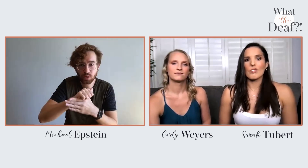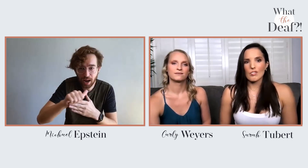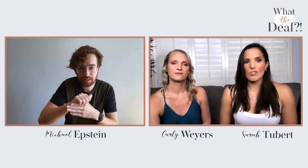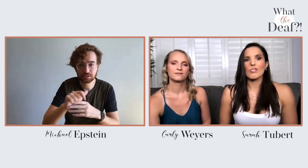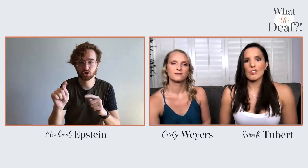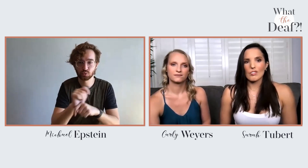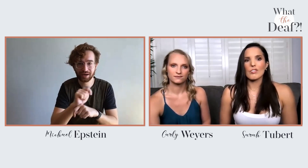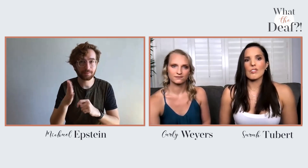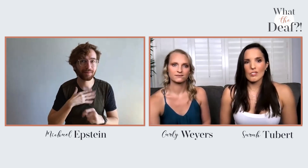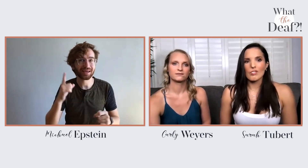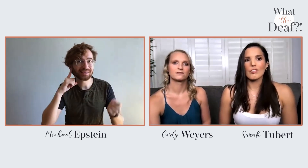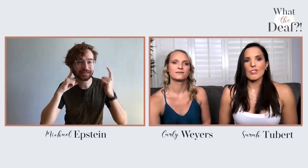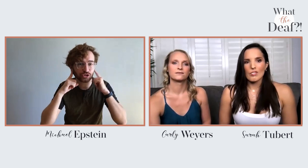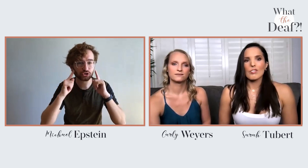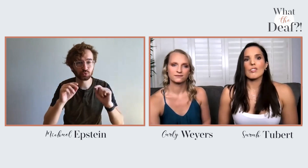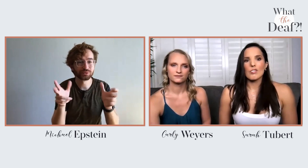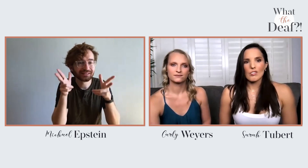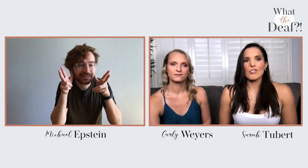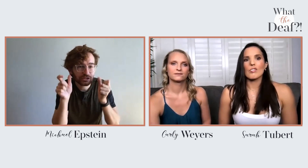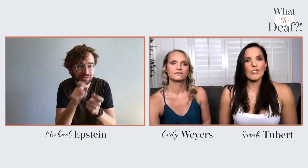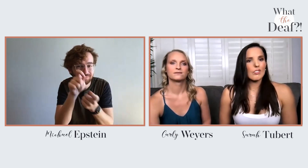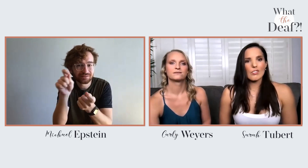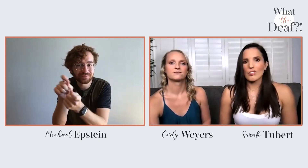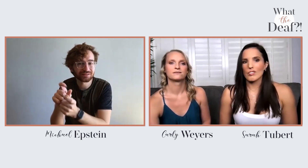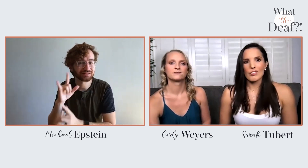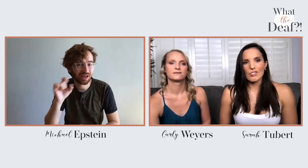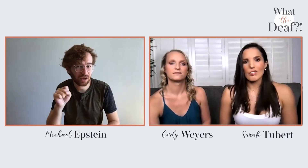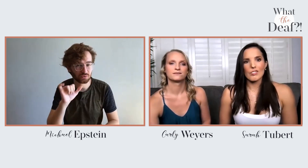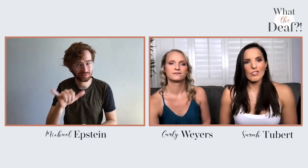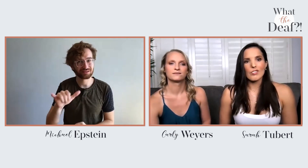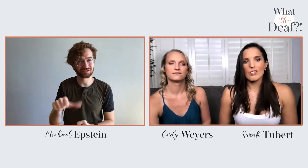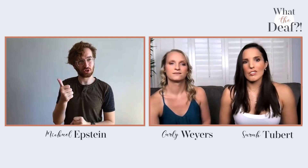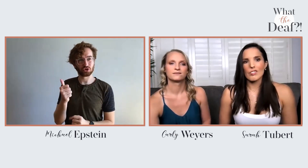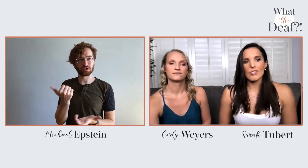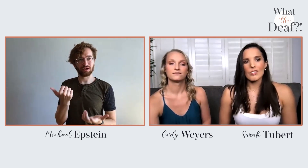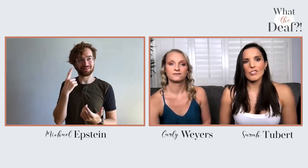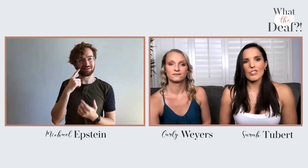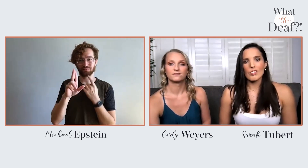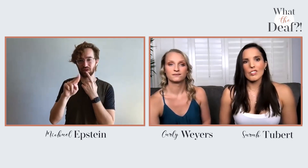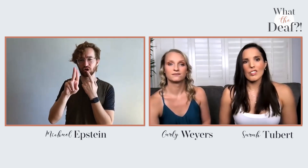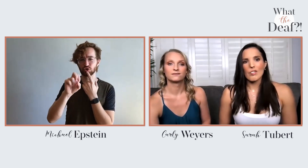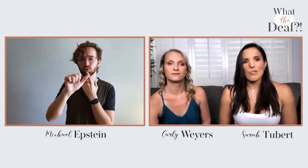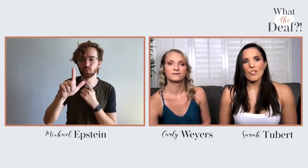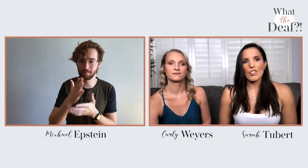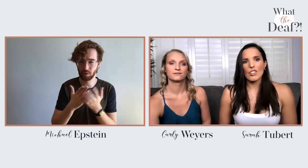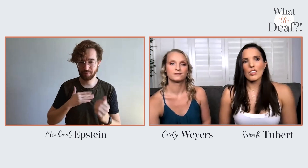I trained my ears to listen to specific sounds. So I think that maybe that's an unusual part of my upbringing.